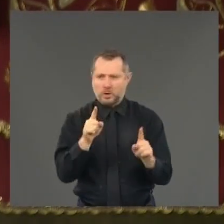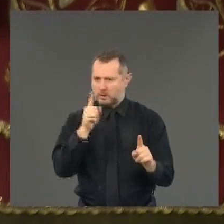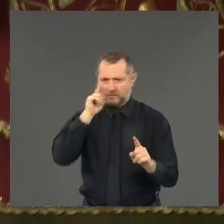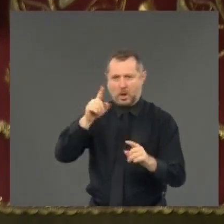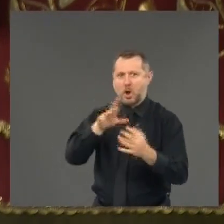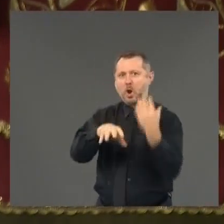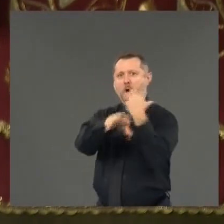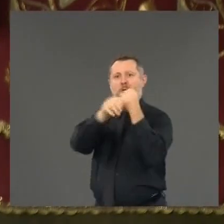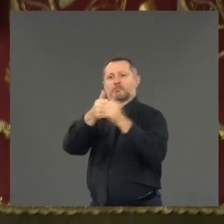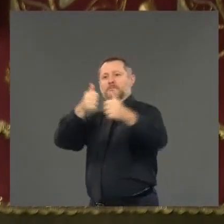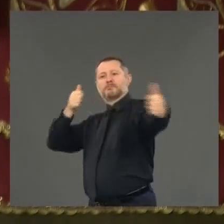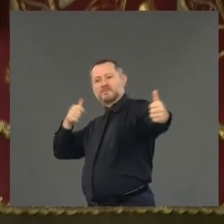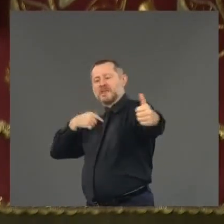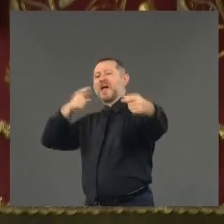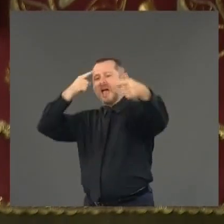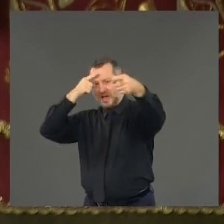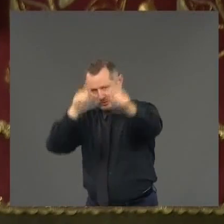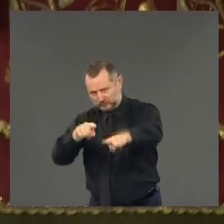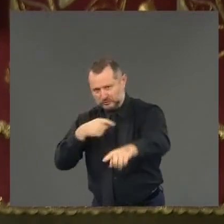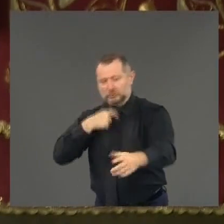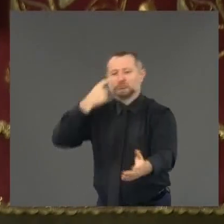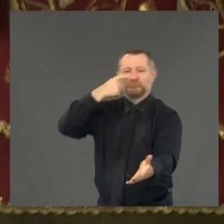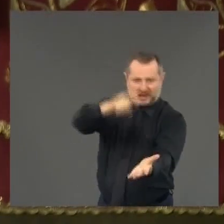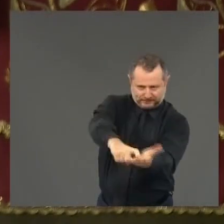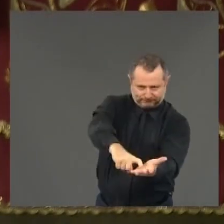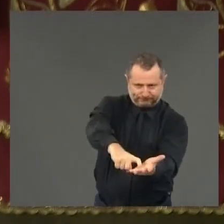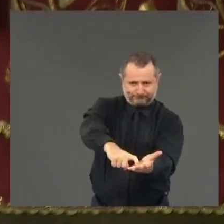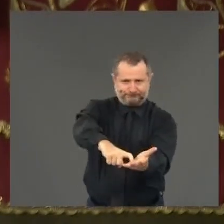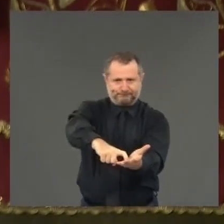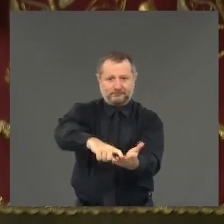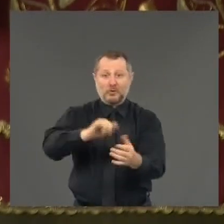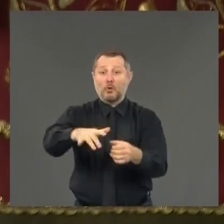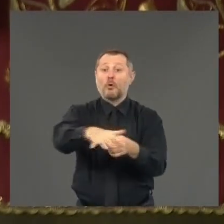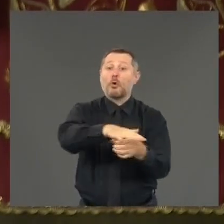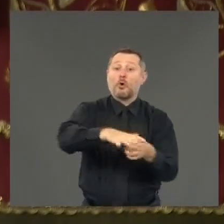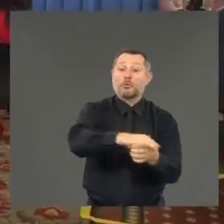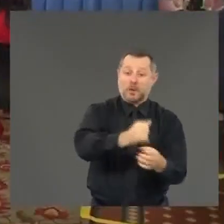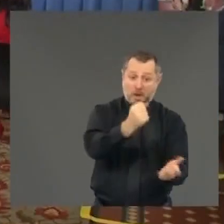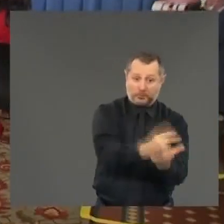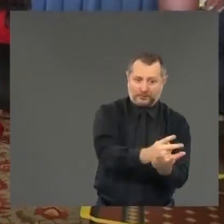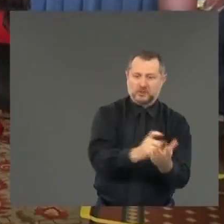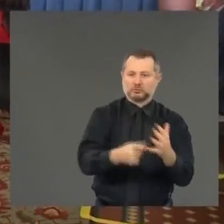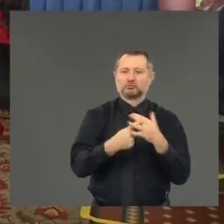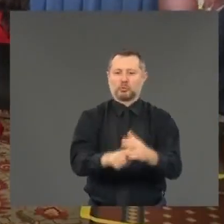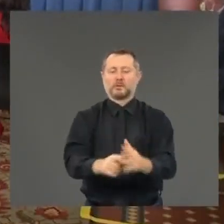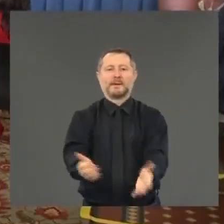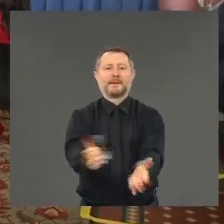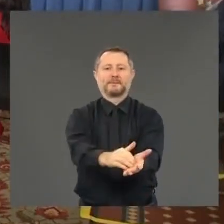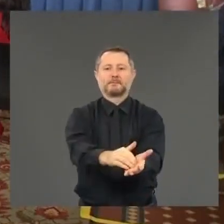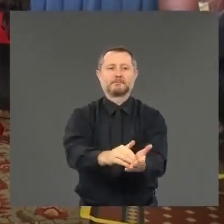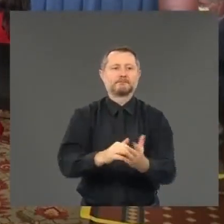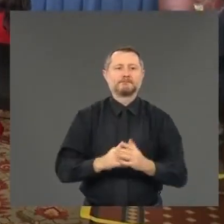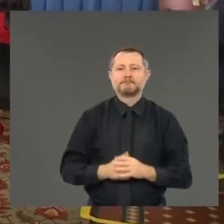EDUCATION FOR THAT SUBSET OF PEOPLE FOR WHOM IT VERY CLEARLY WASN'T LOOKING TO DO DISTANCE LEARNING.